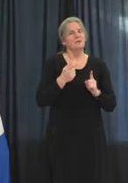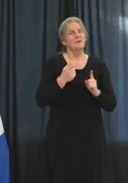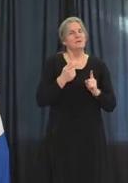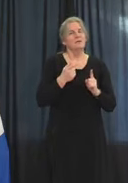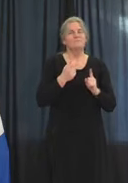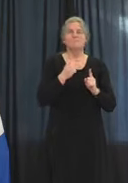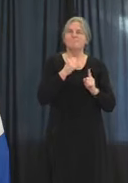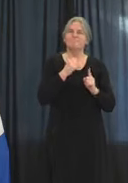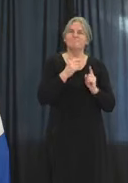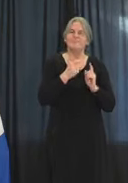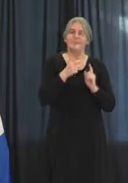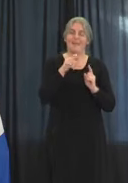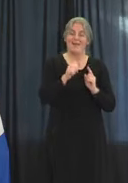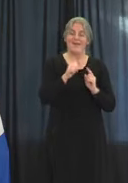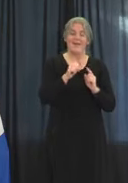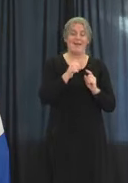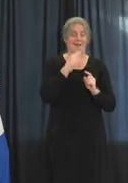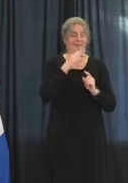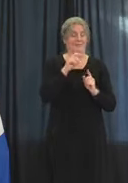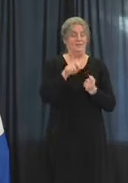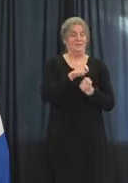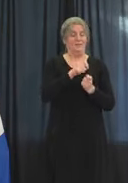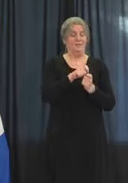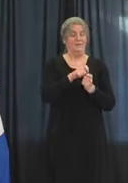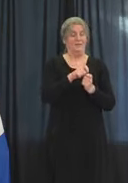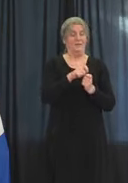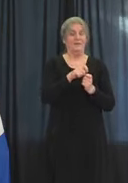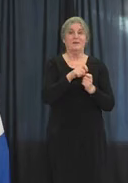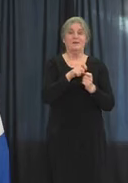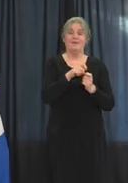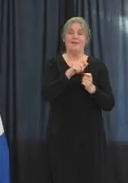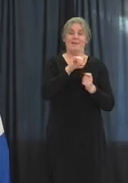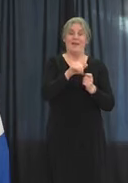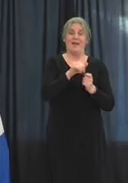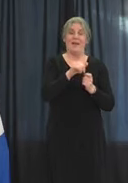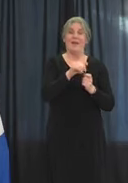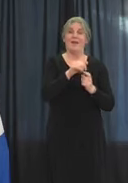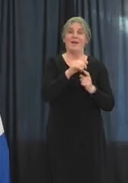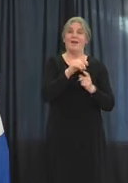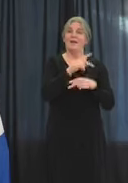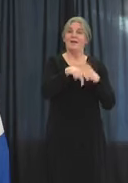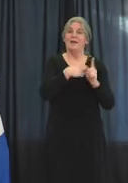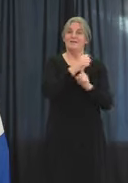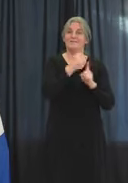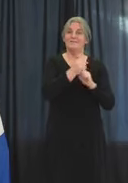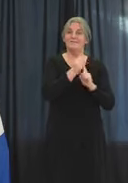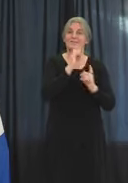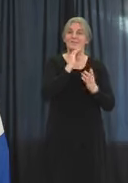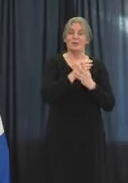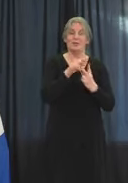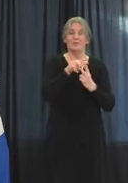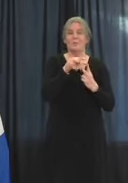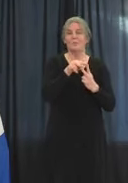there is not a lot of time spent in these areas. That is part of the risk